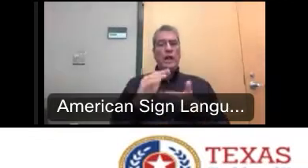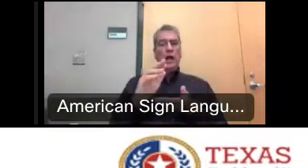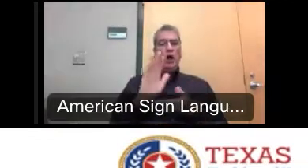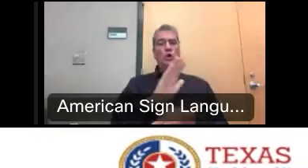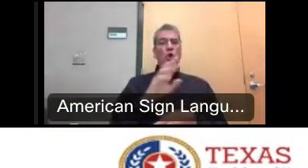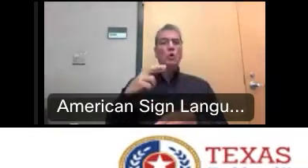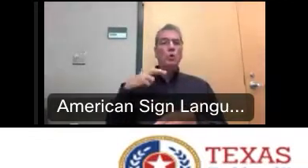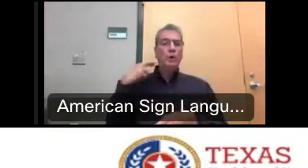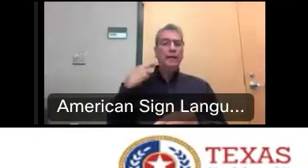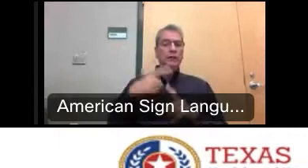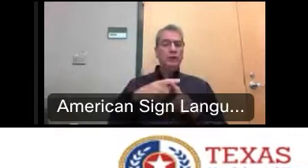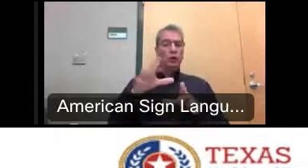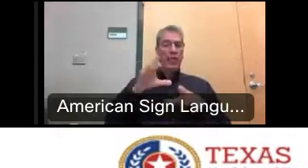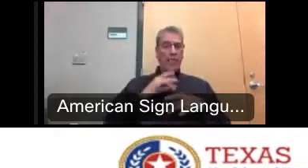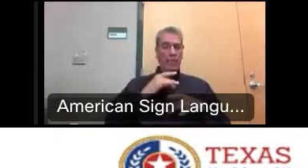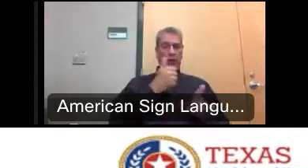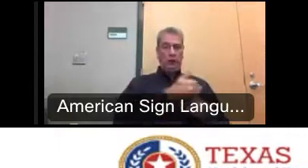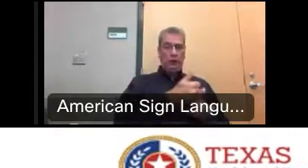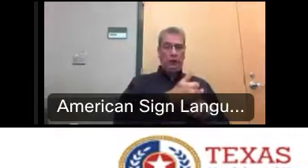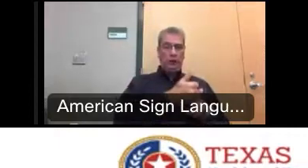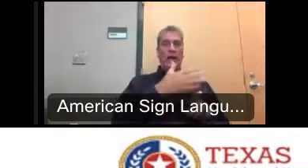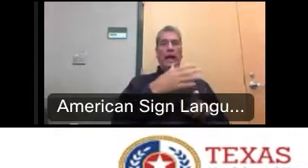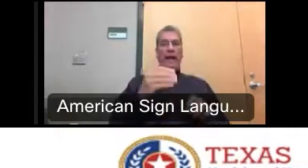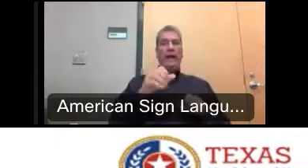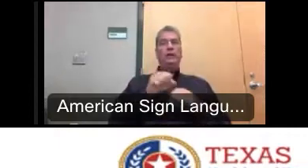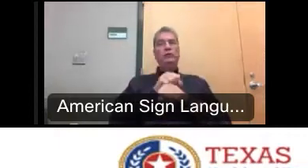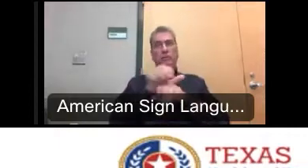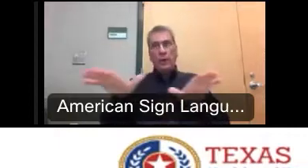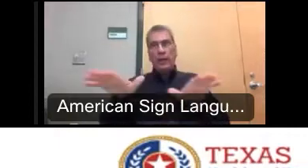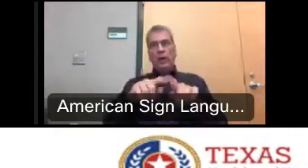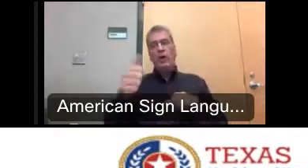would contract the virus and replicated, and it's through the replication of that virus